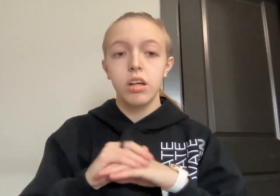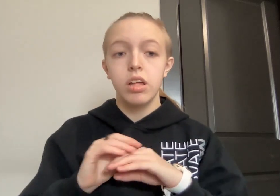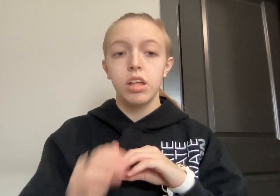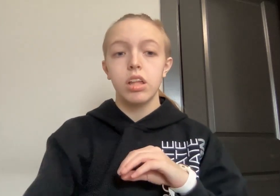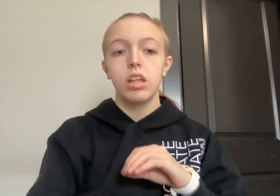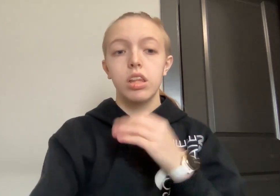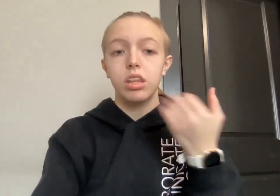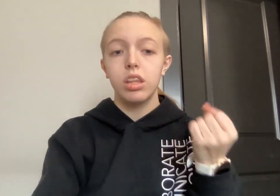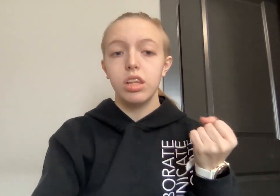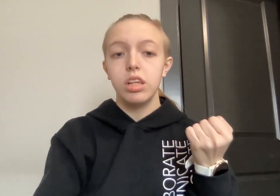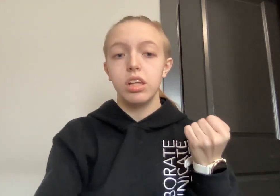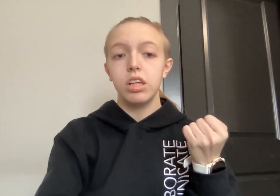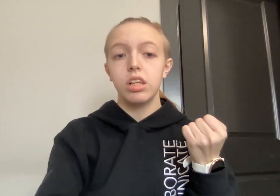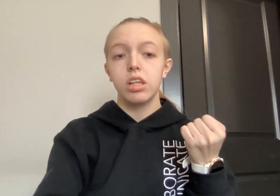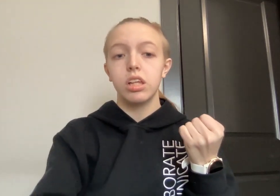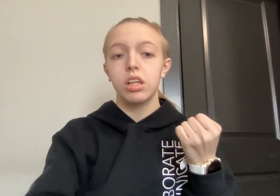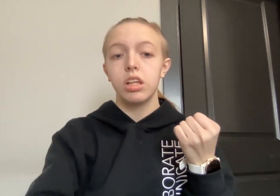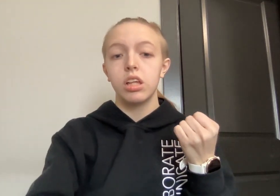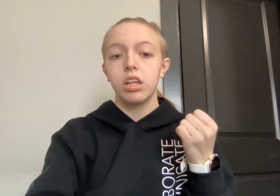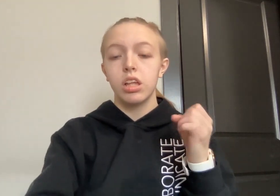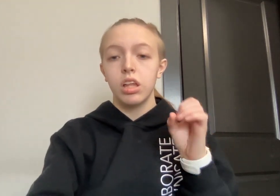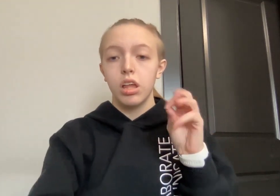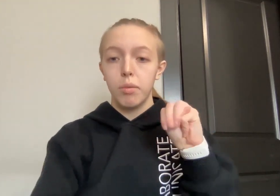The mophology